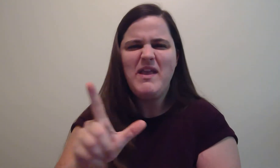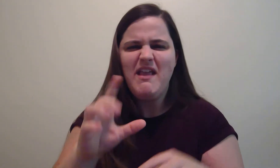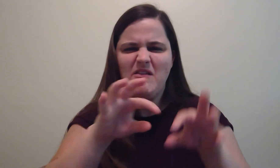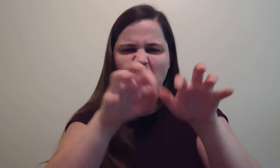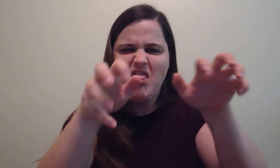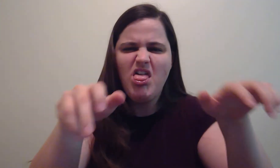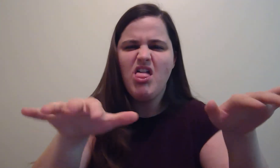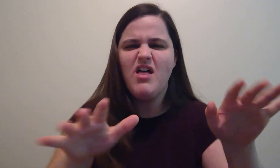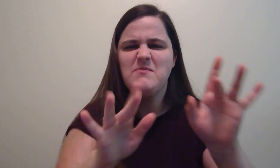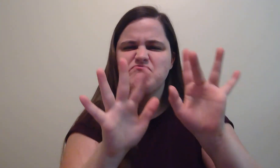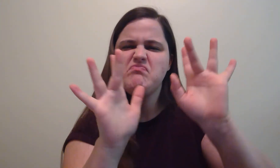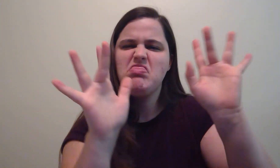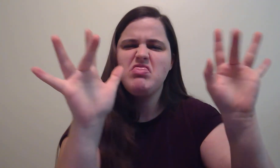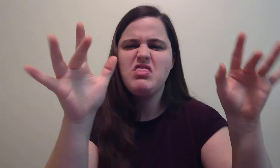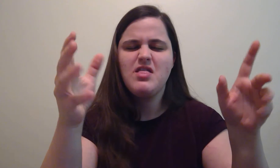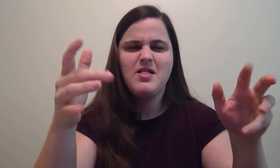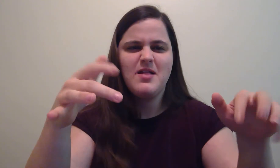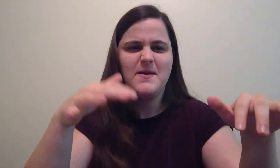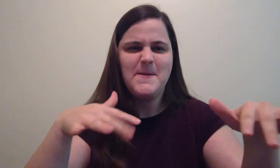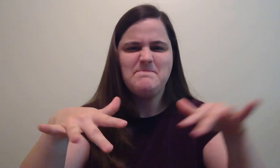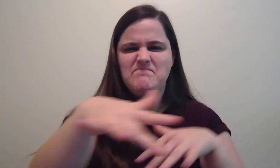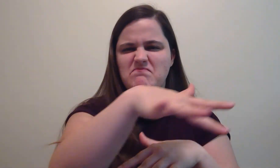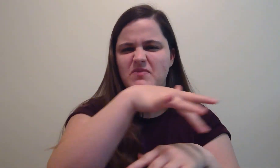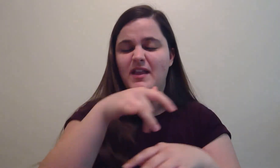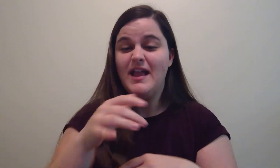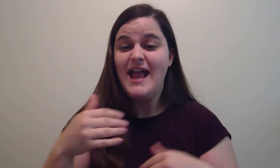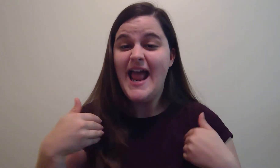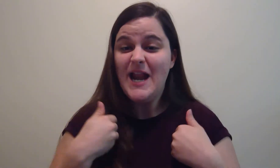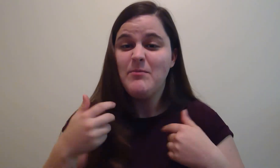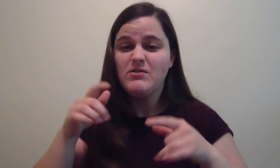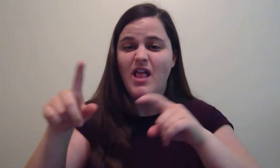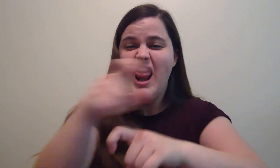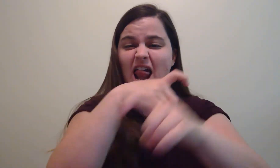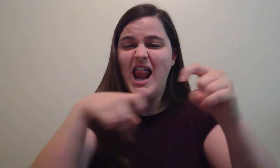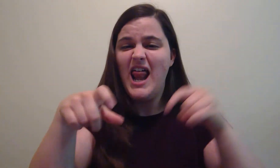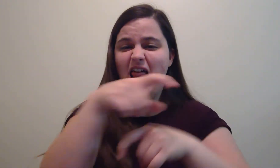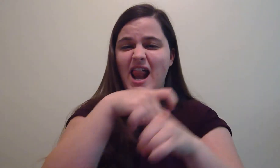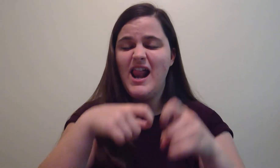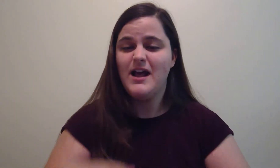They've got bushes growing over windows, weed sticking out all over the place, and a barn yards